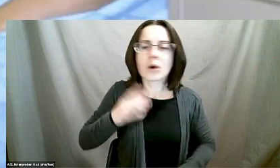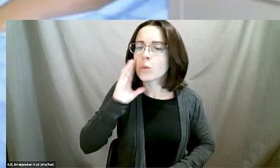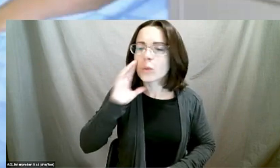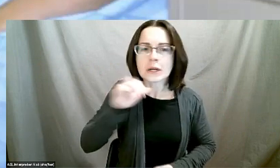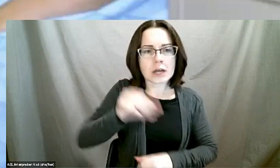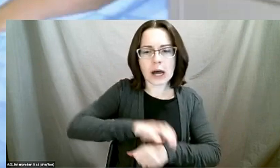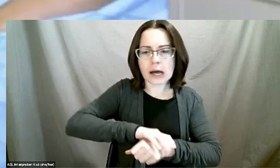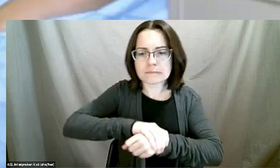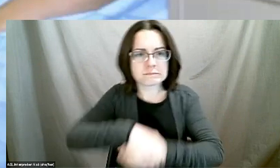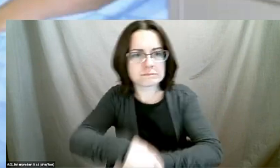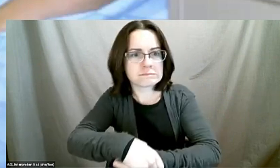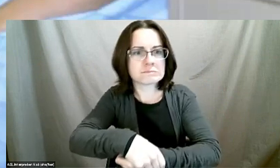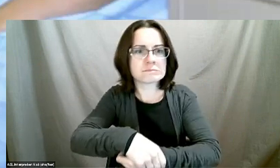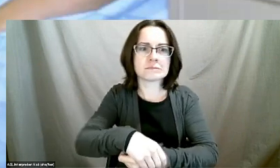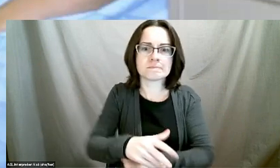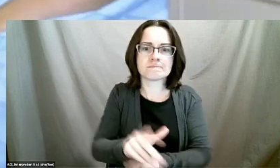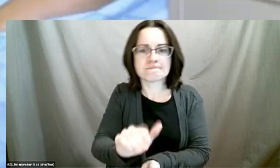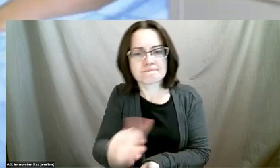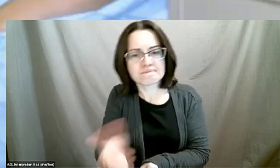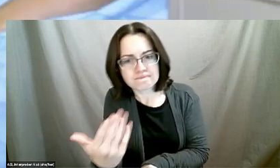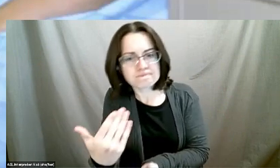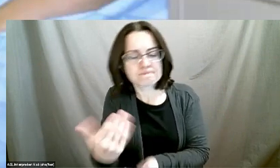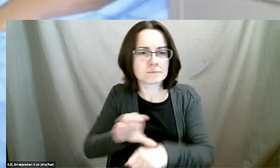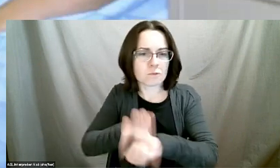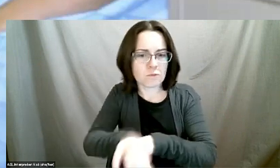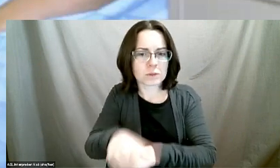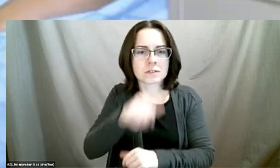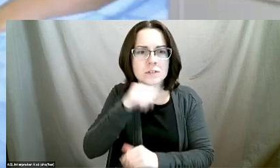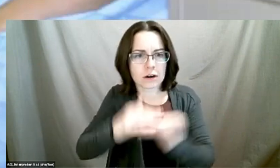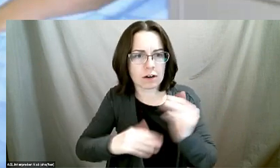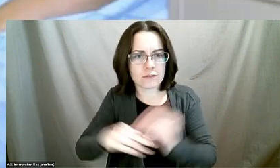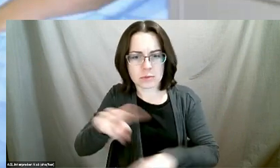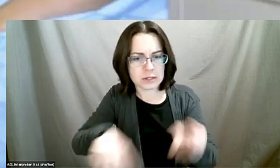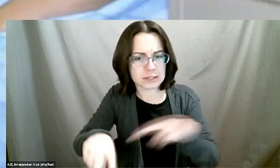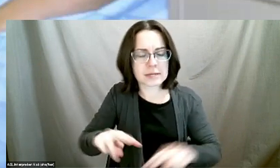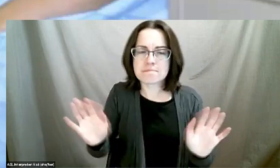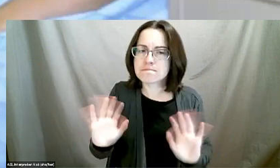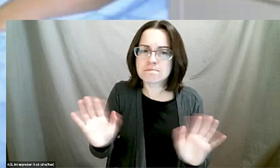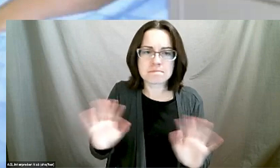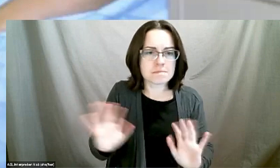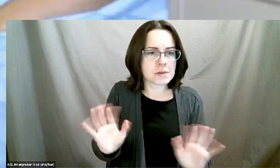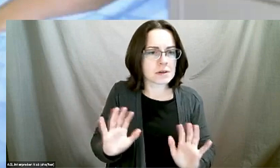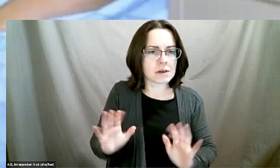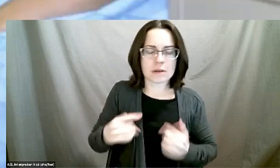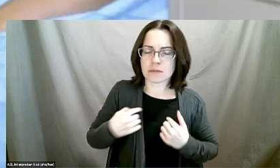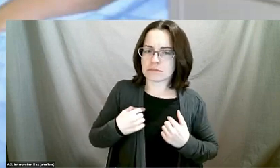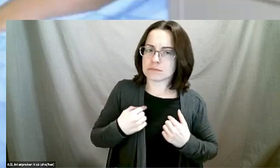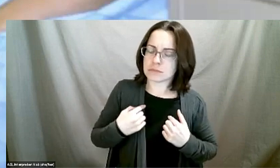force them to do an exam that they're not comfortable with. I want the patient to trust me and I need